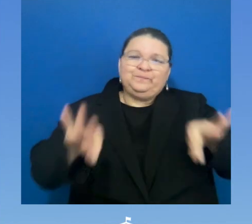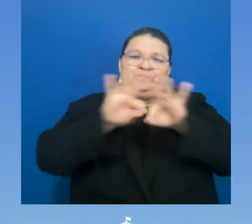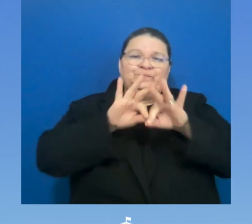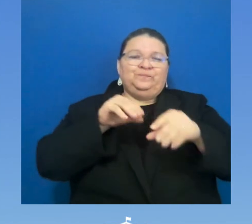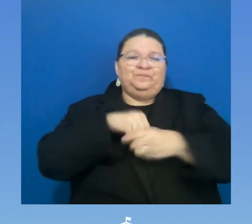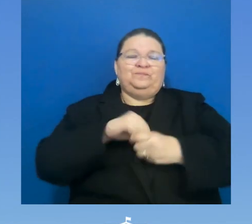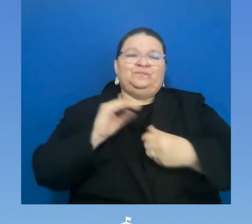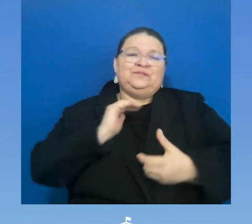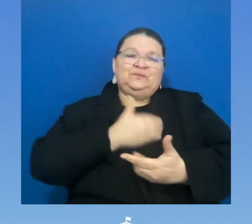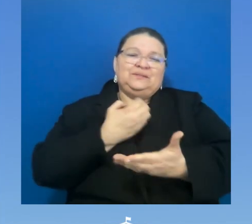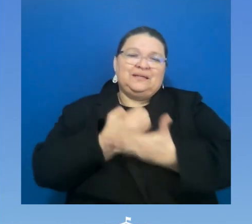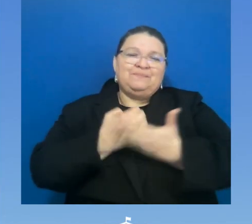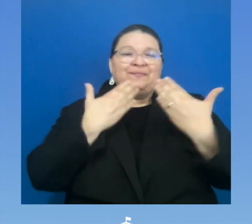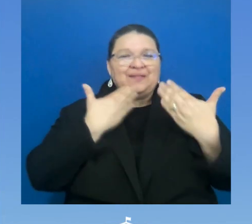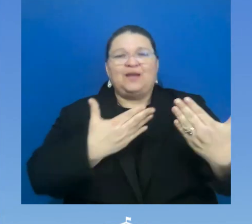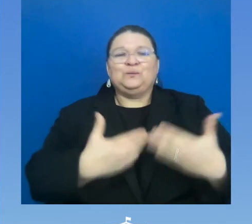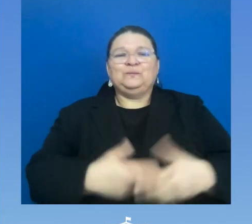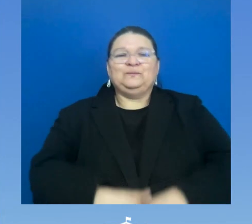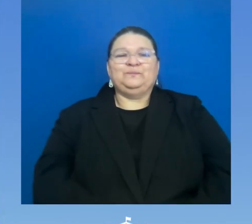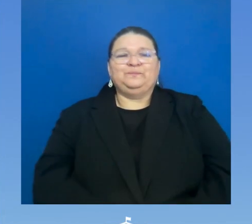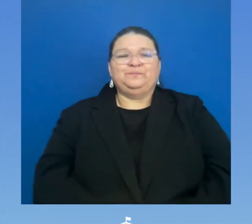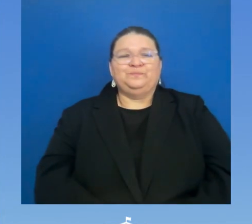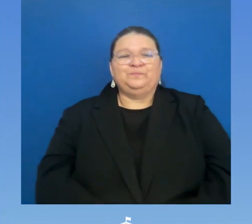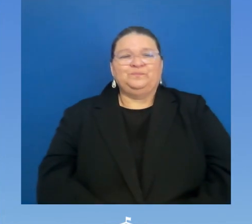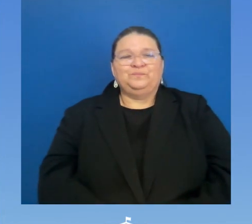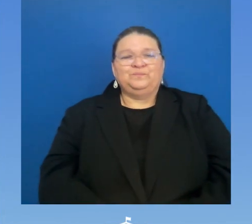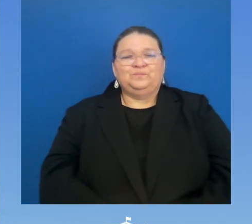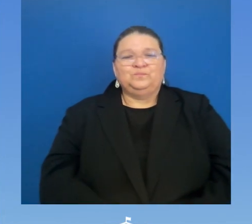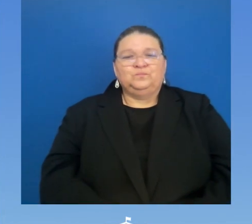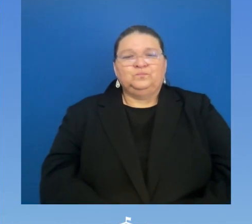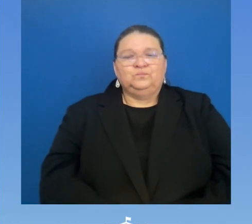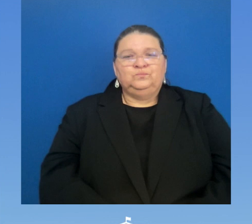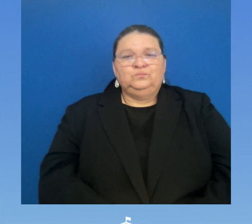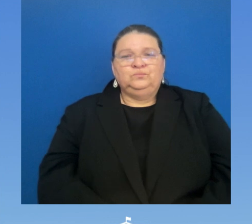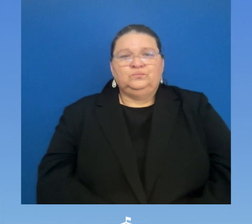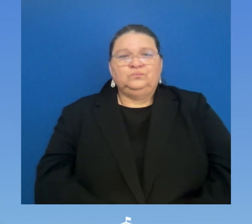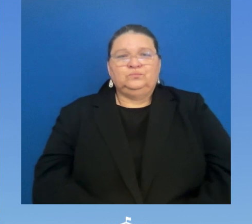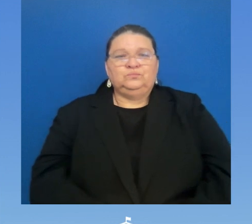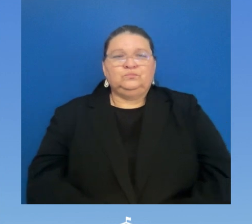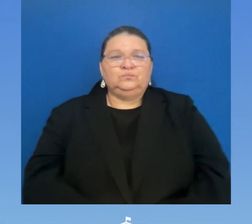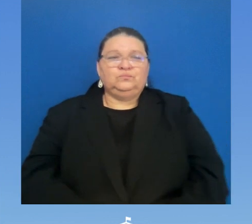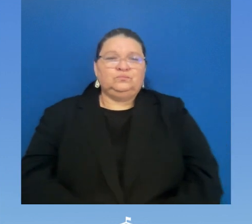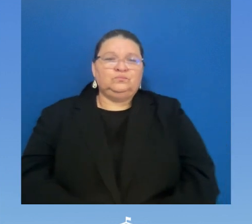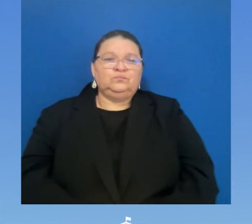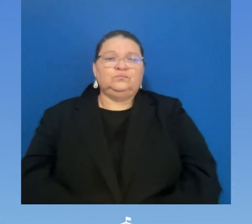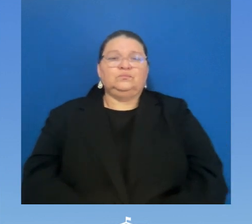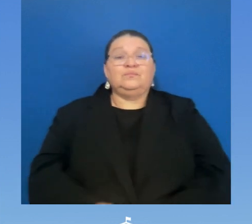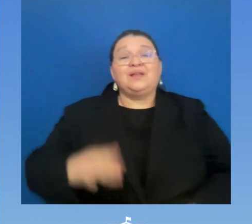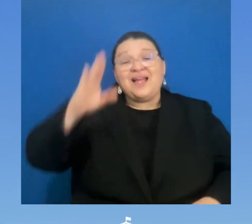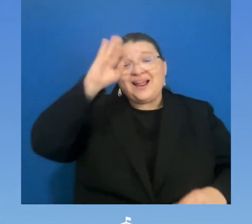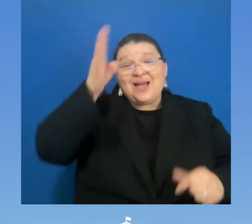Mr. Emhoff: Hello, everyone. Today I join members of the Biden-Harris administration